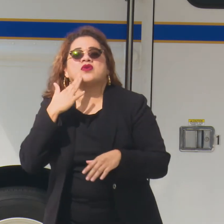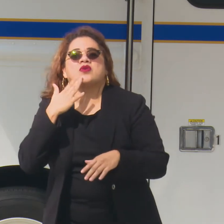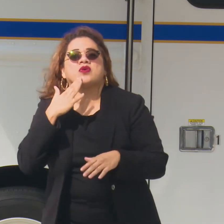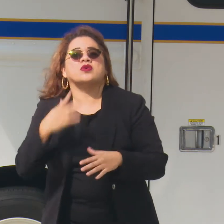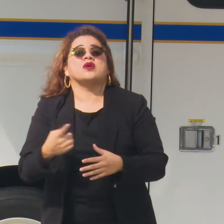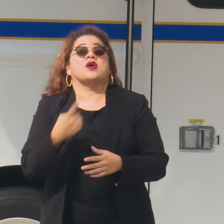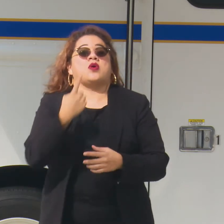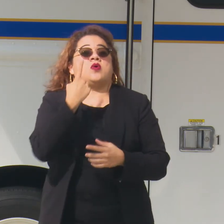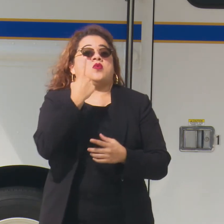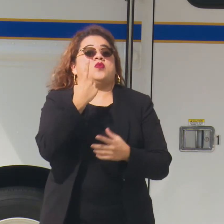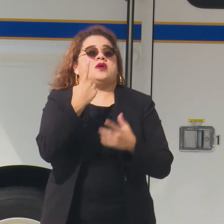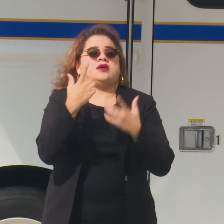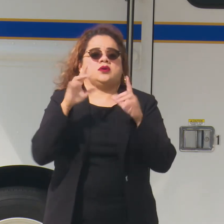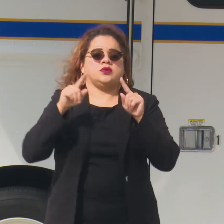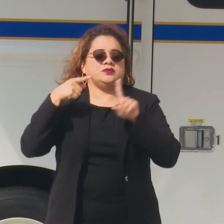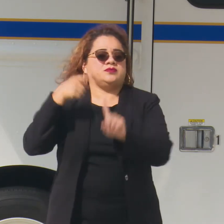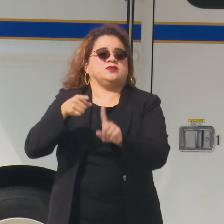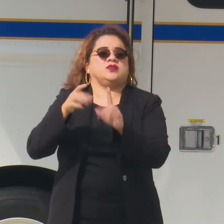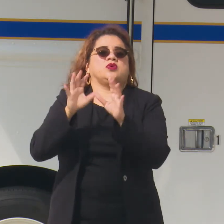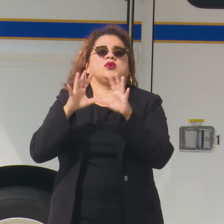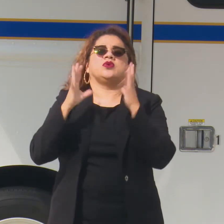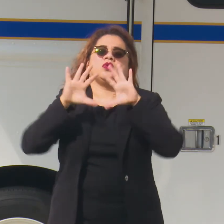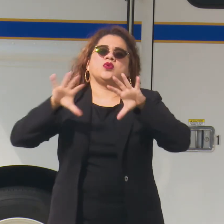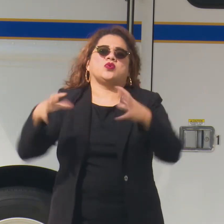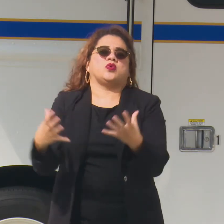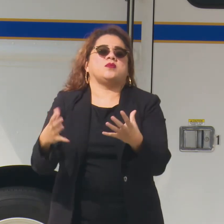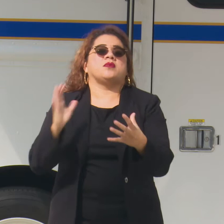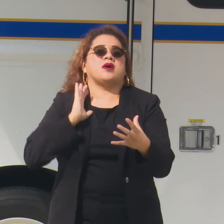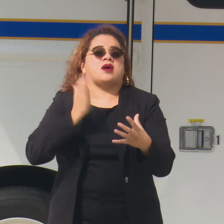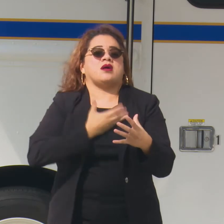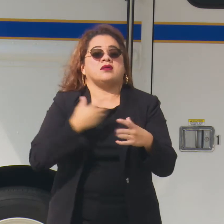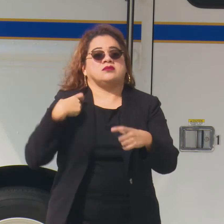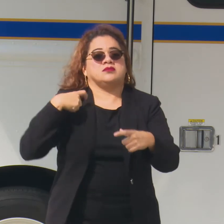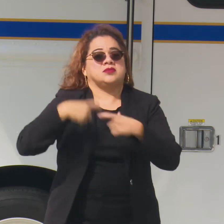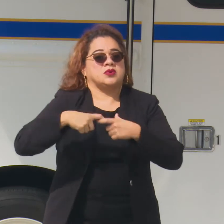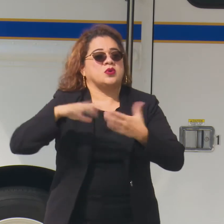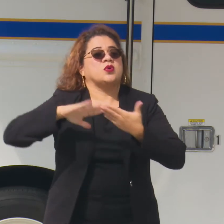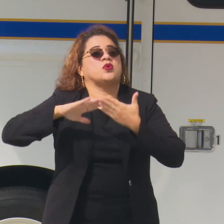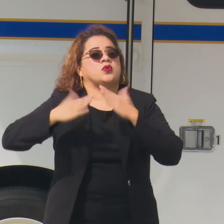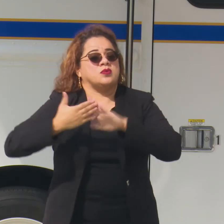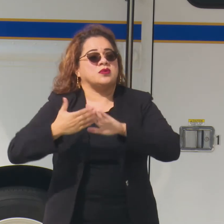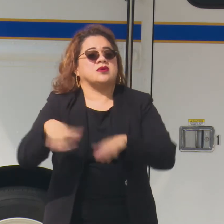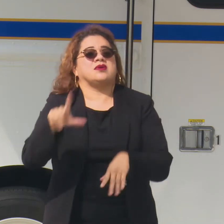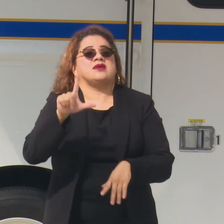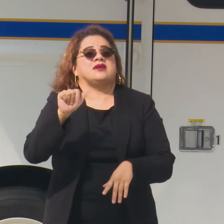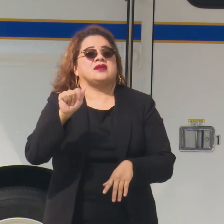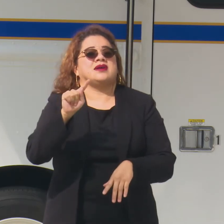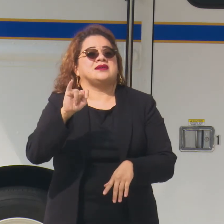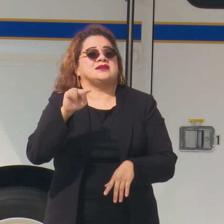most impacted, is our Latino community, our Latinx community, and in particular,